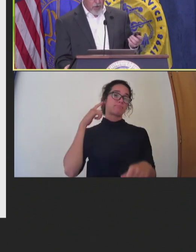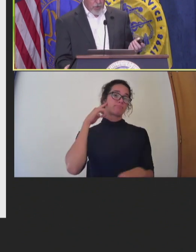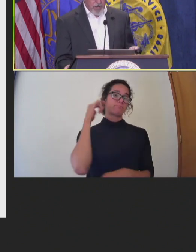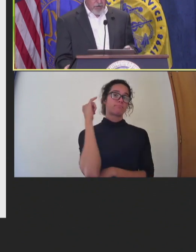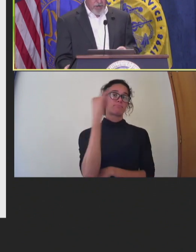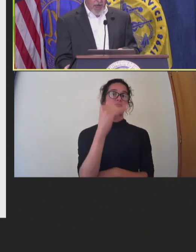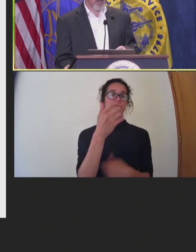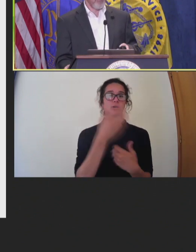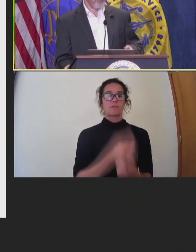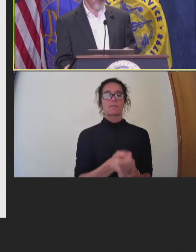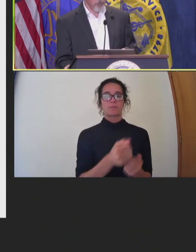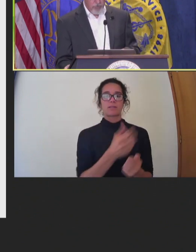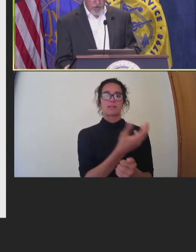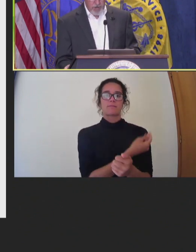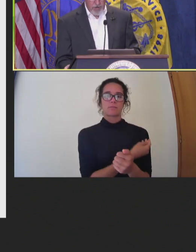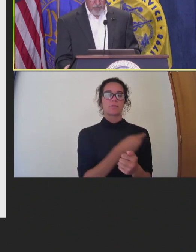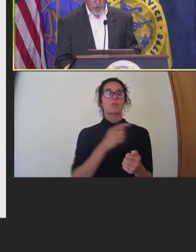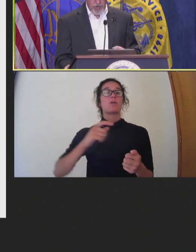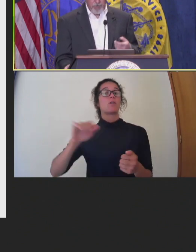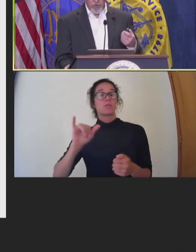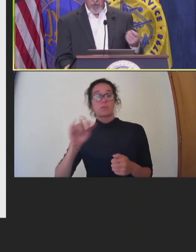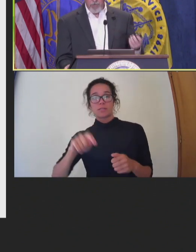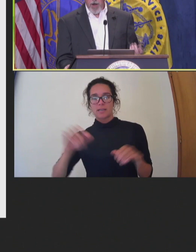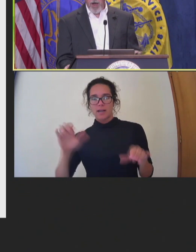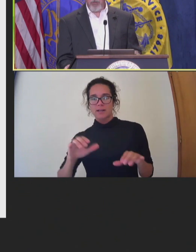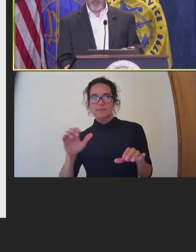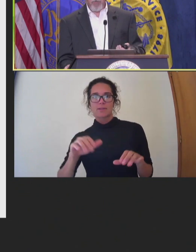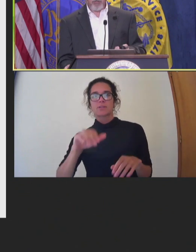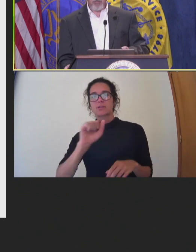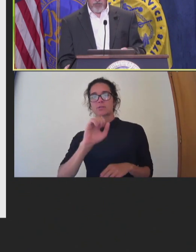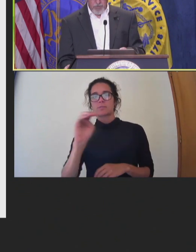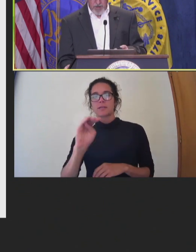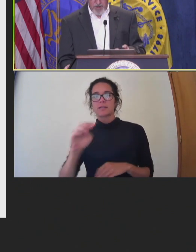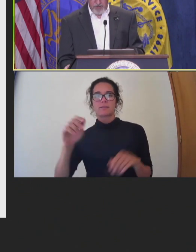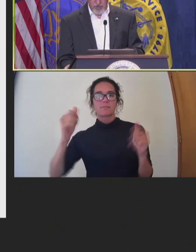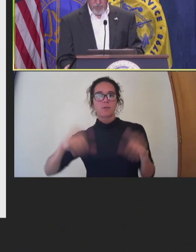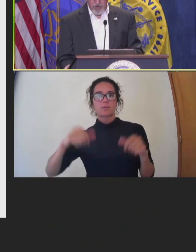We need to be active on social media. We need to provide positive messages about vaccine benefits